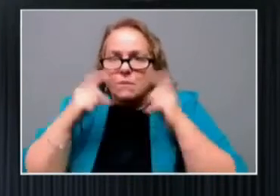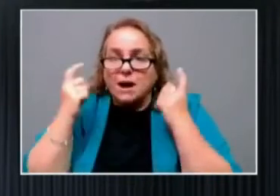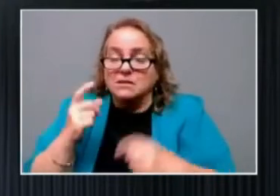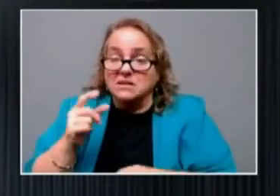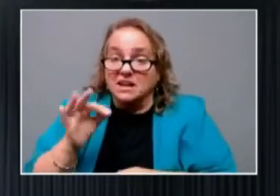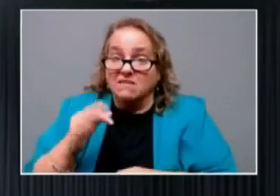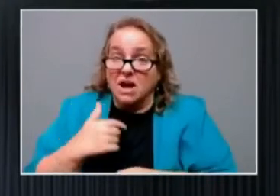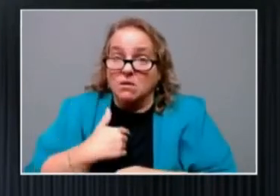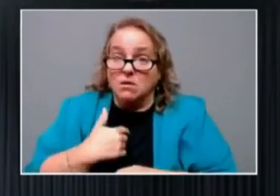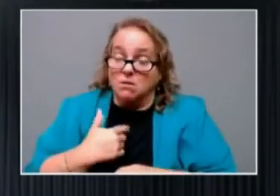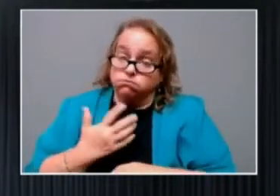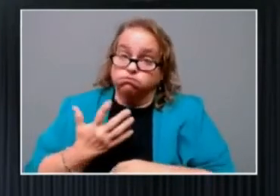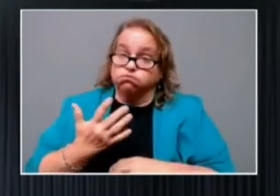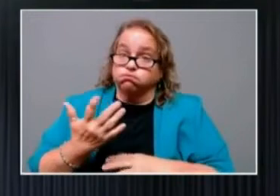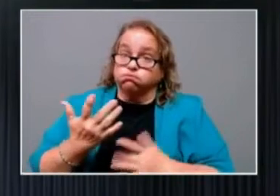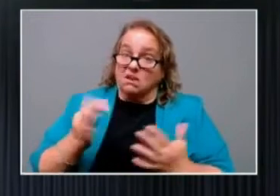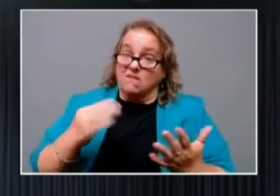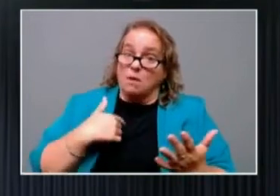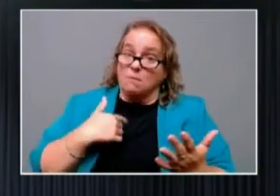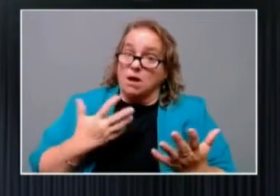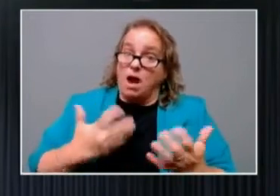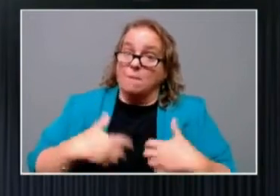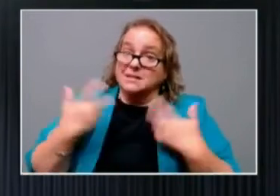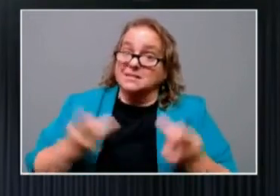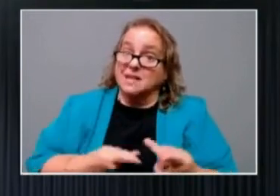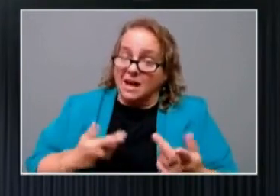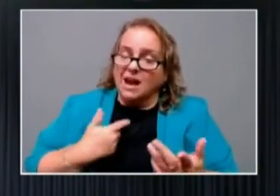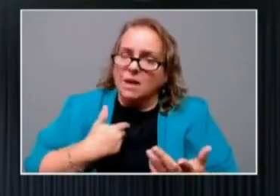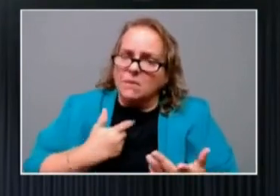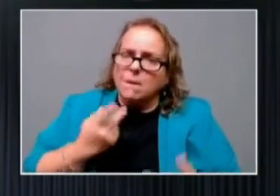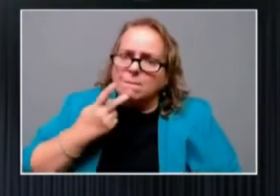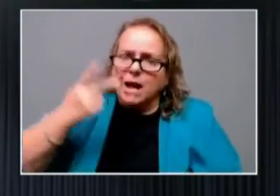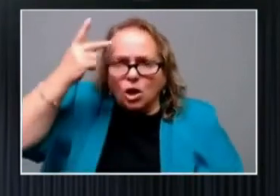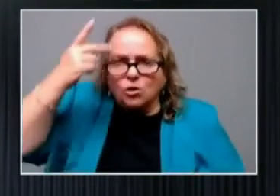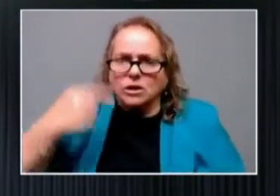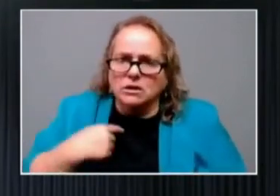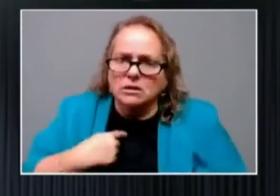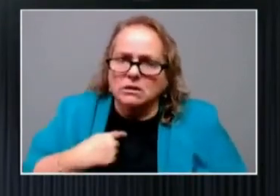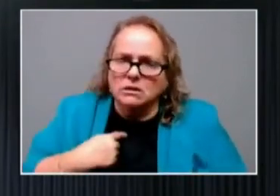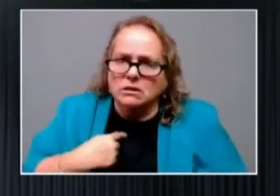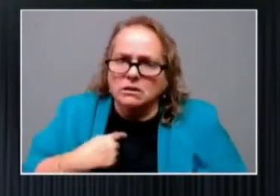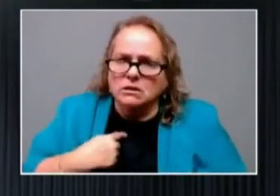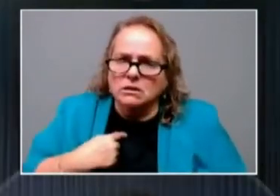vaccinated yet. Everybody needs to do the right thing. Everybody has made a